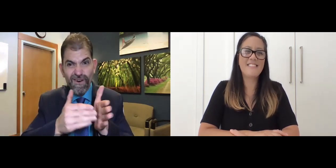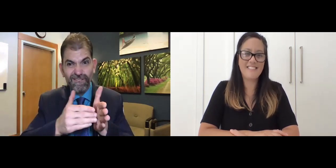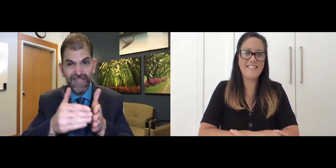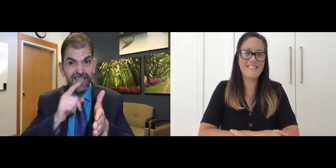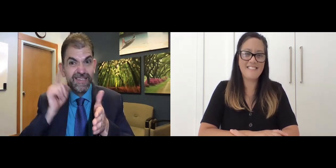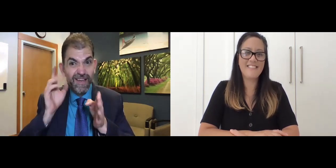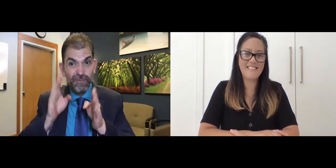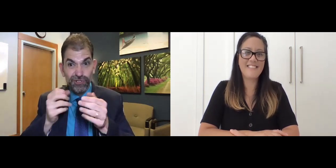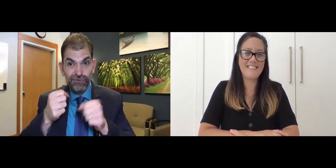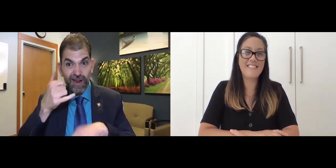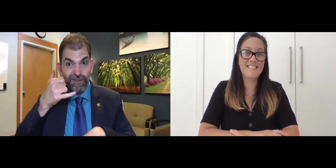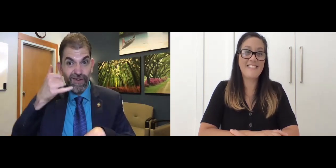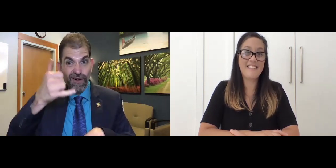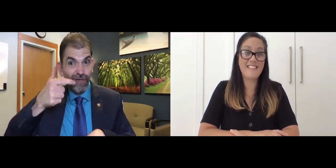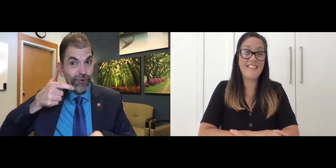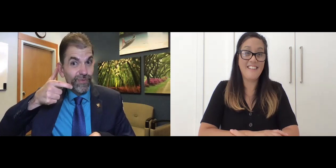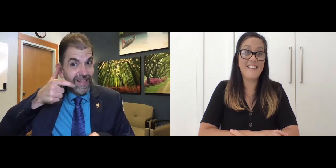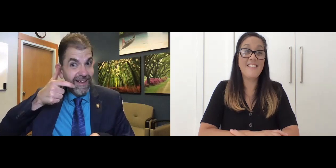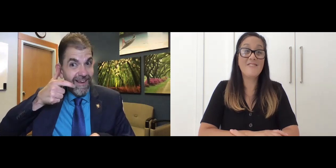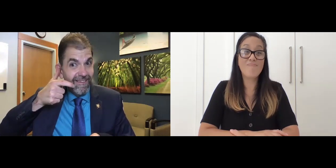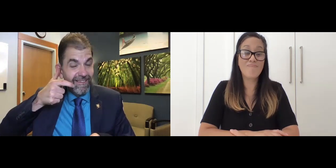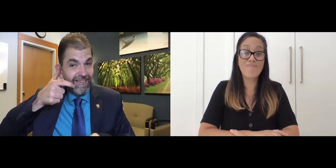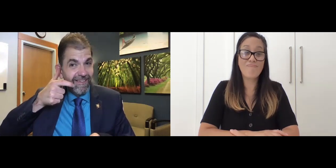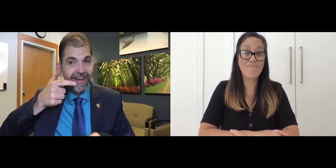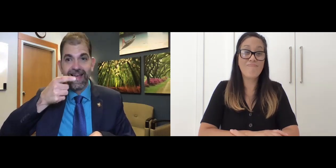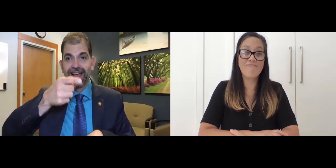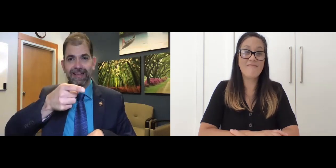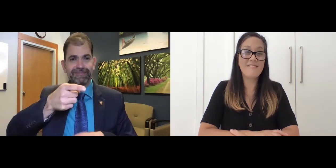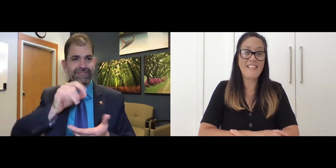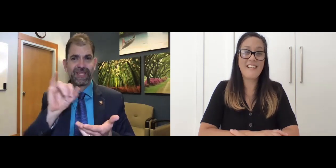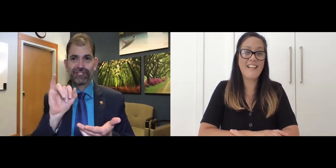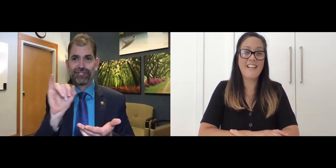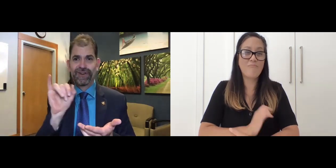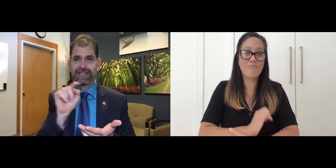because oftentimes when a deaf people deaf person tries to make a phone call